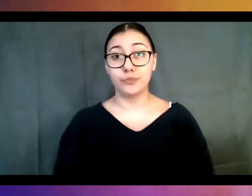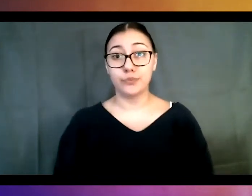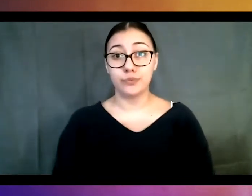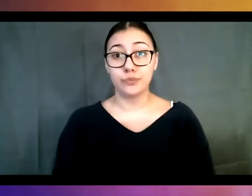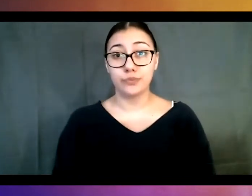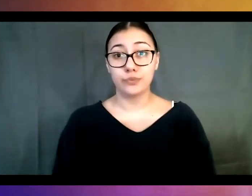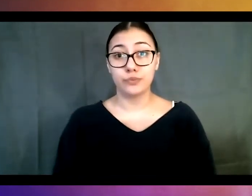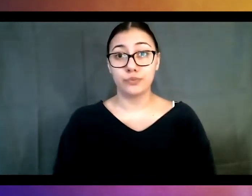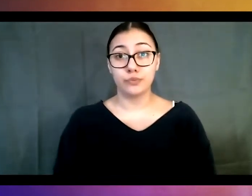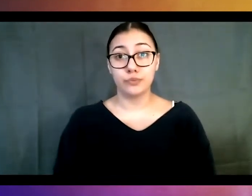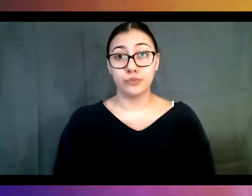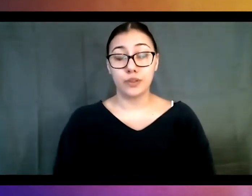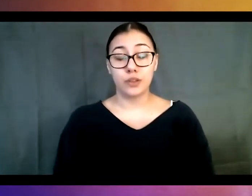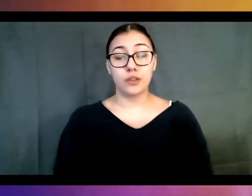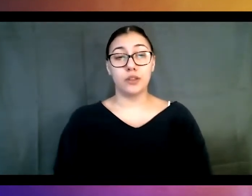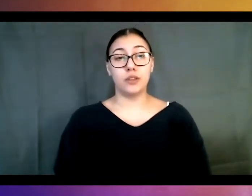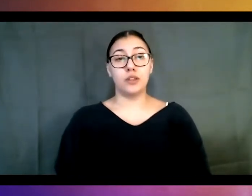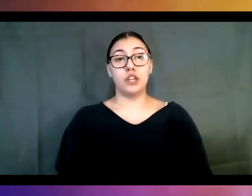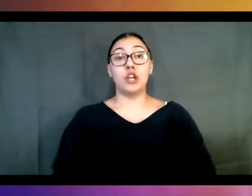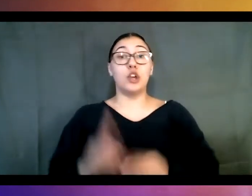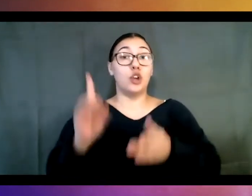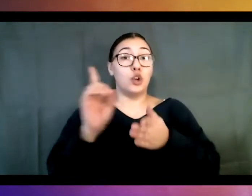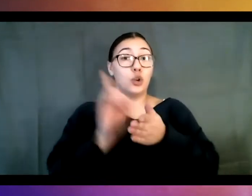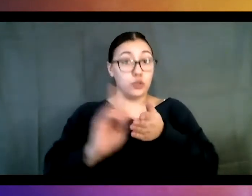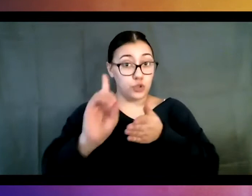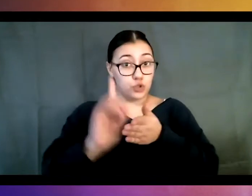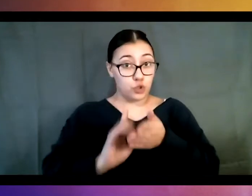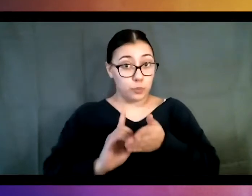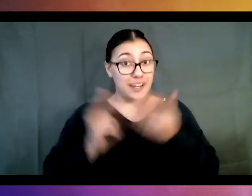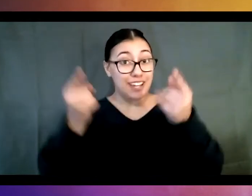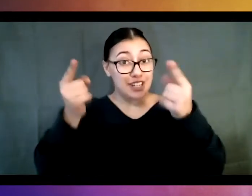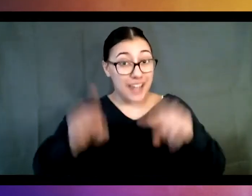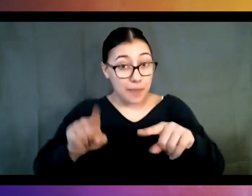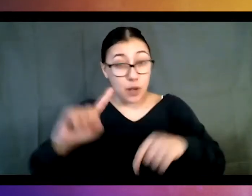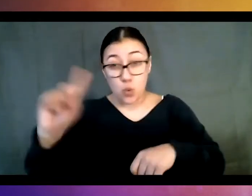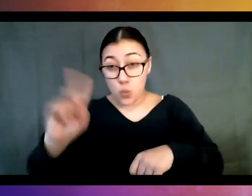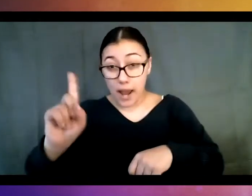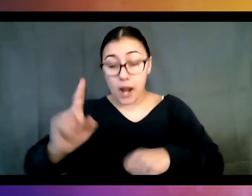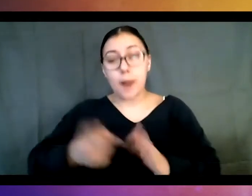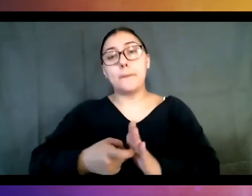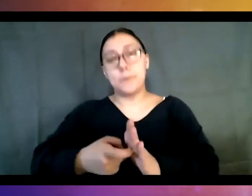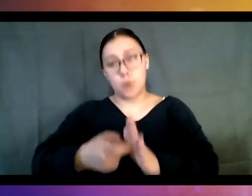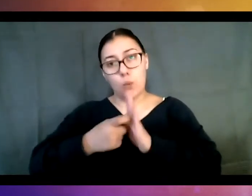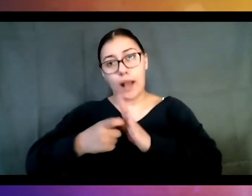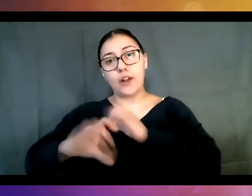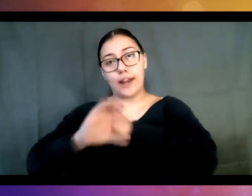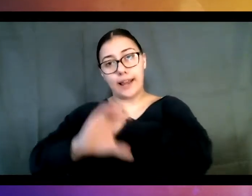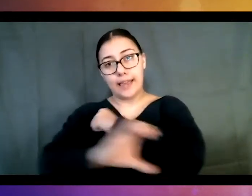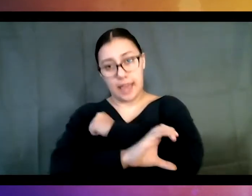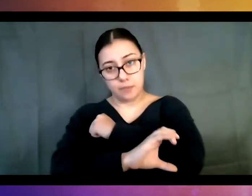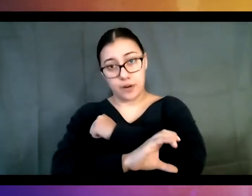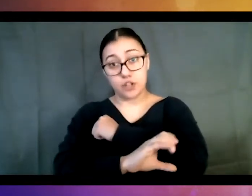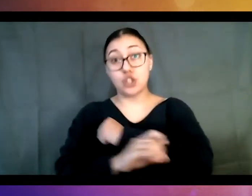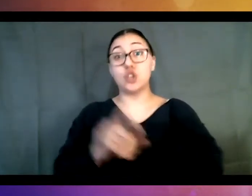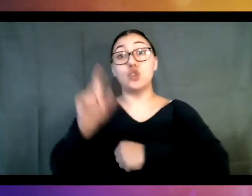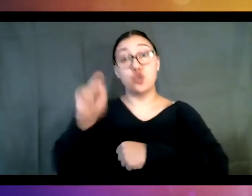Discriminatory acts must have occurred in Cambridge within 180 days, roughly six months, of the date